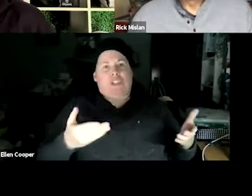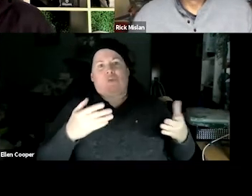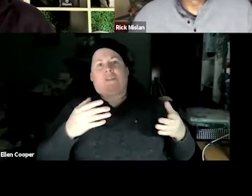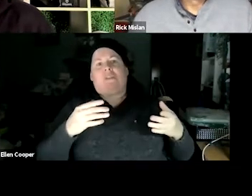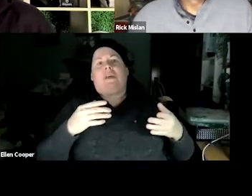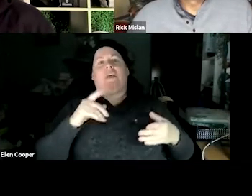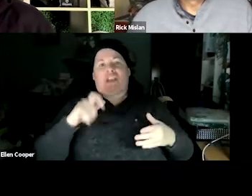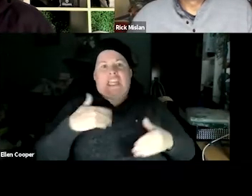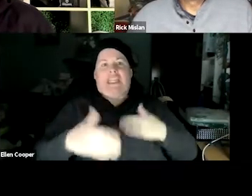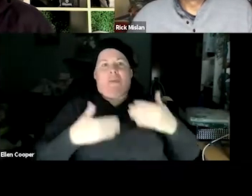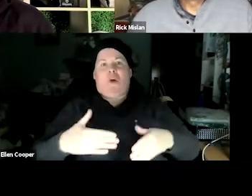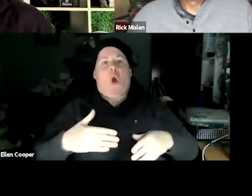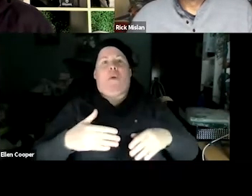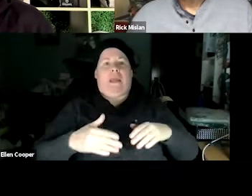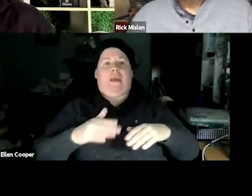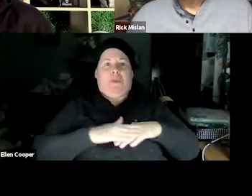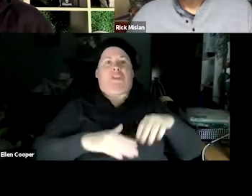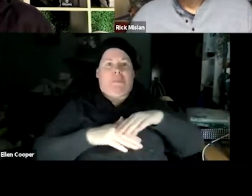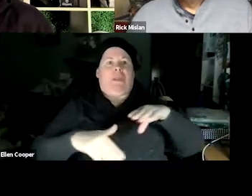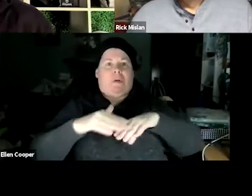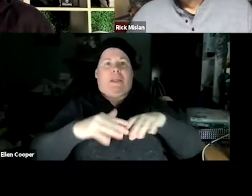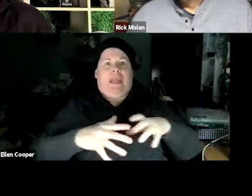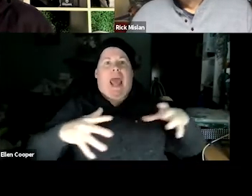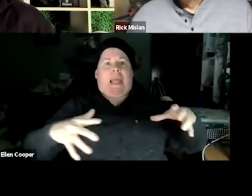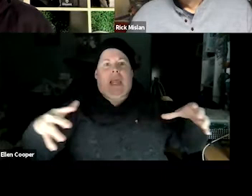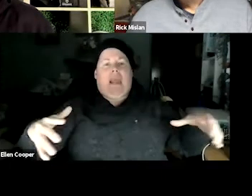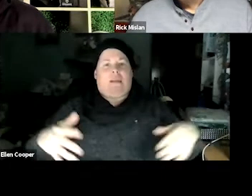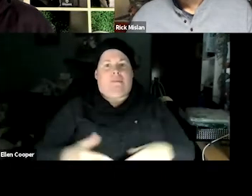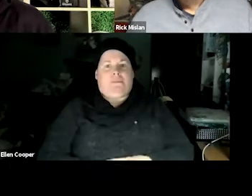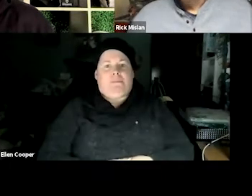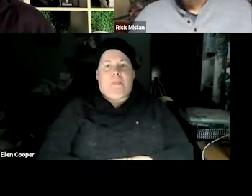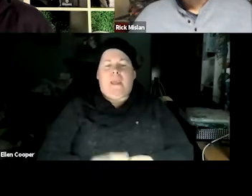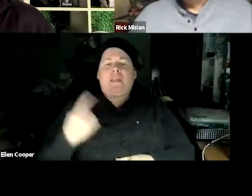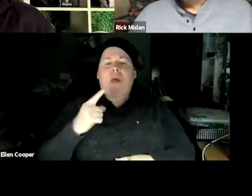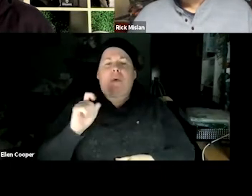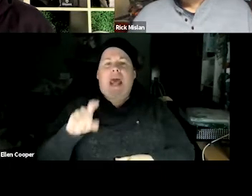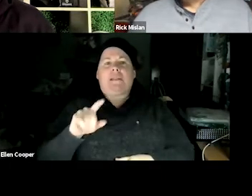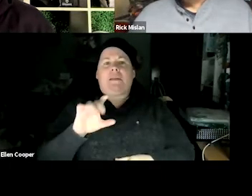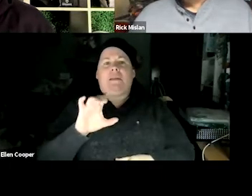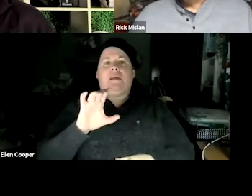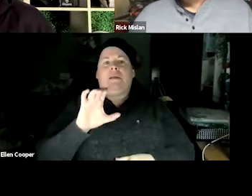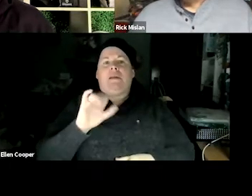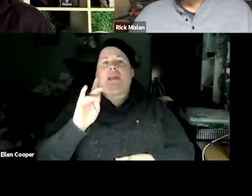Rick Mislan: Somebody asked the cyber were being the actual name of the podcast is